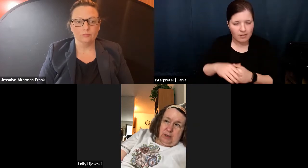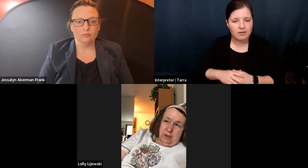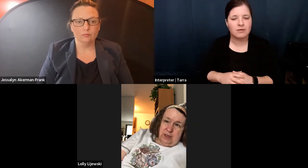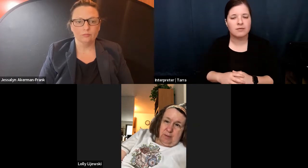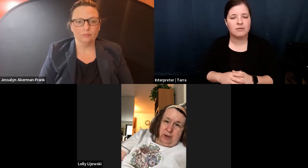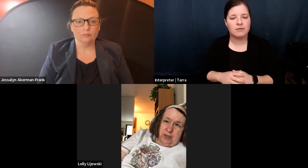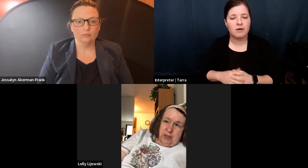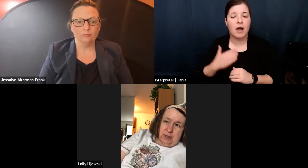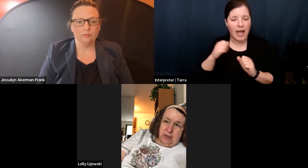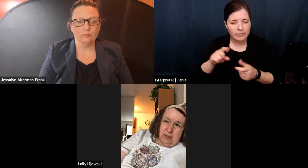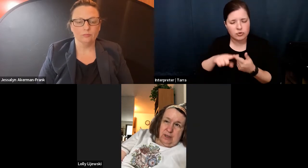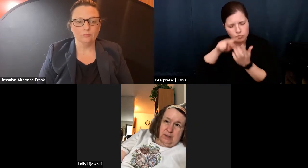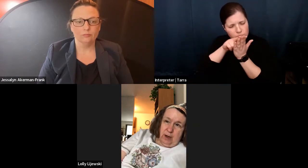And, so, I had -- I was legally blind but I use corrective lenses throughout school.